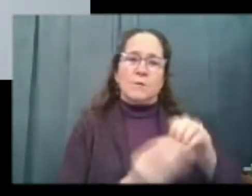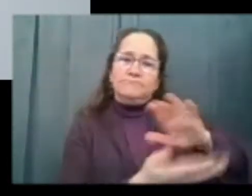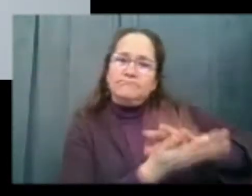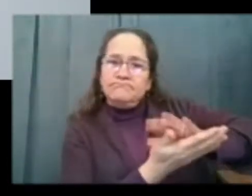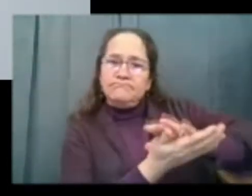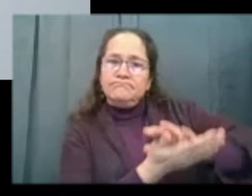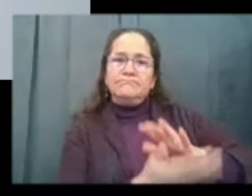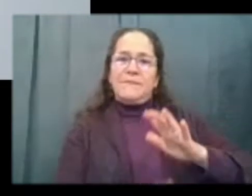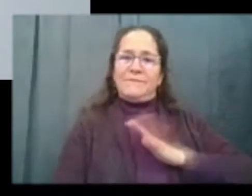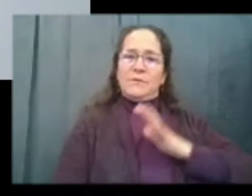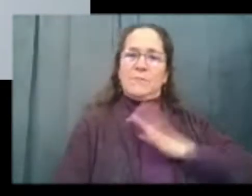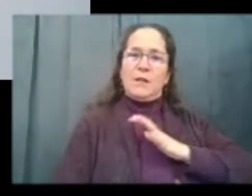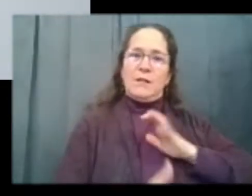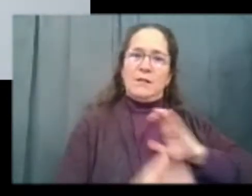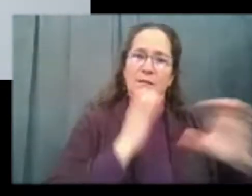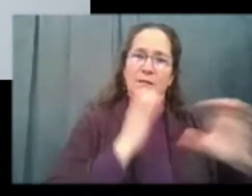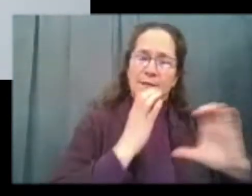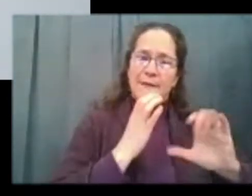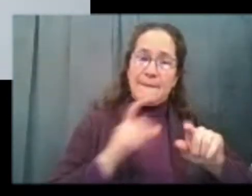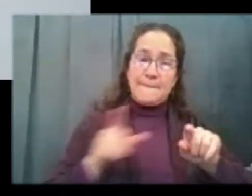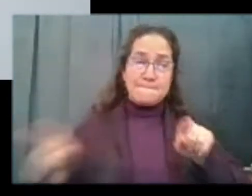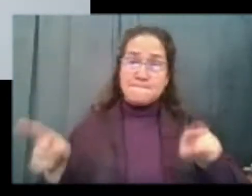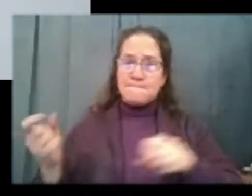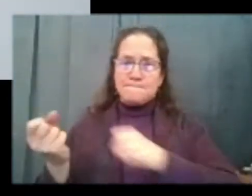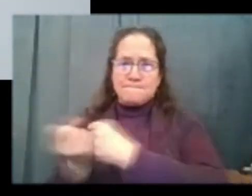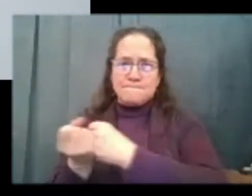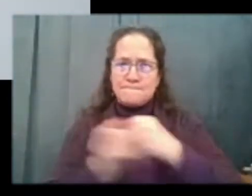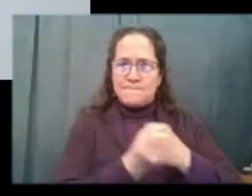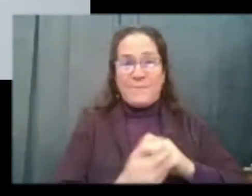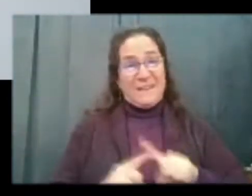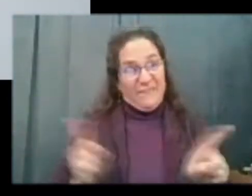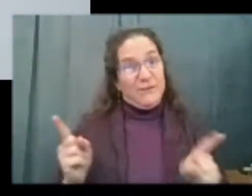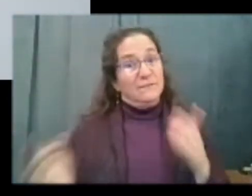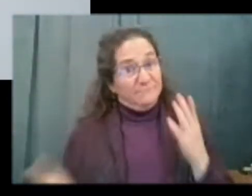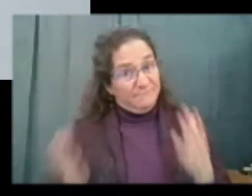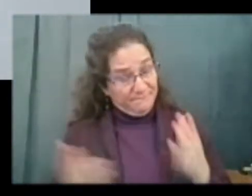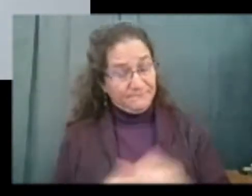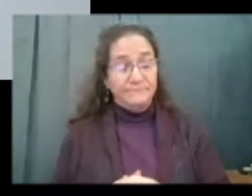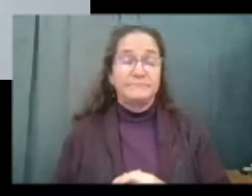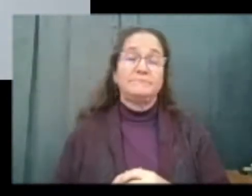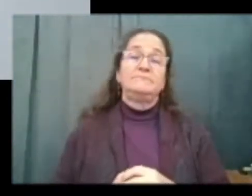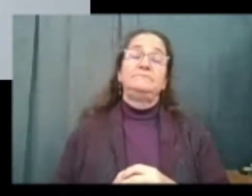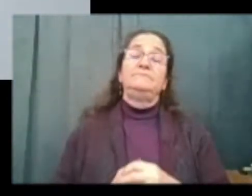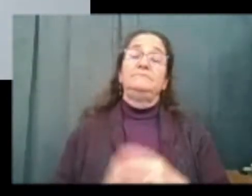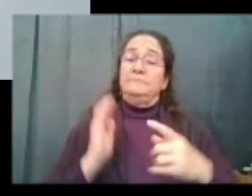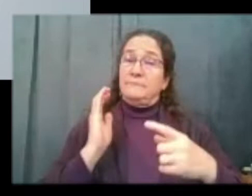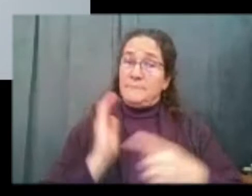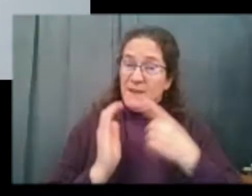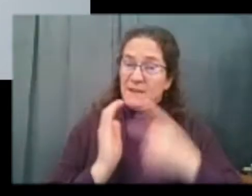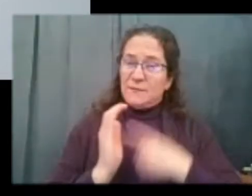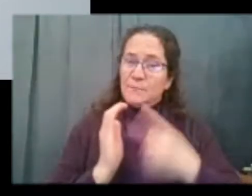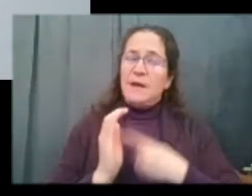they may need different supports and sometimes, we even have students that maybe call it a passive bilingual where they